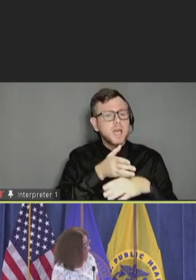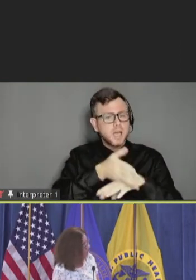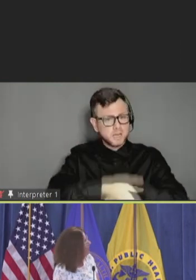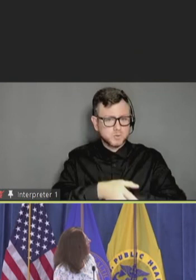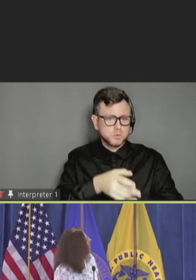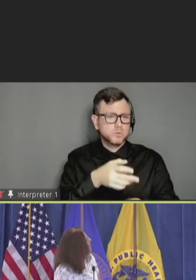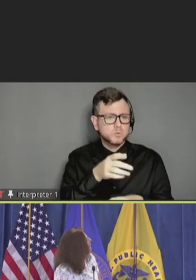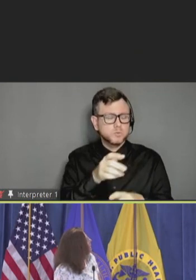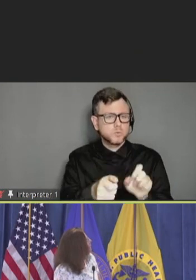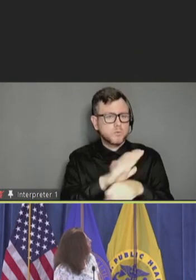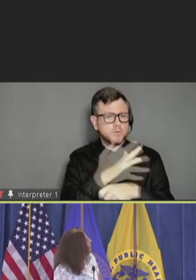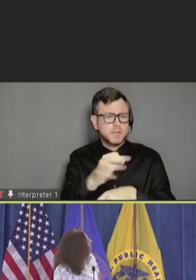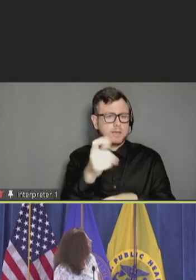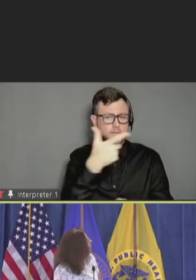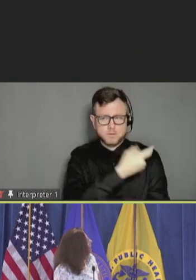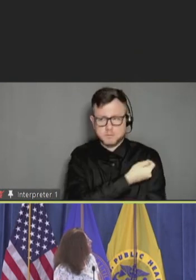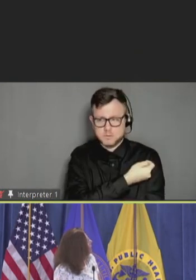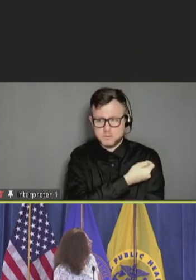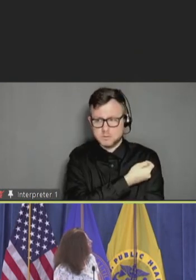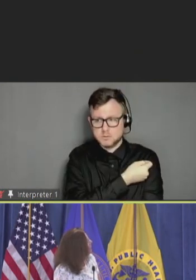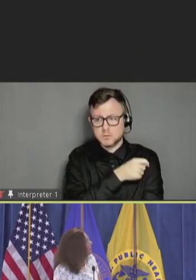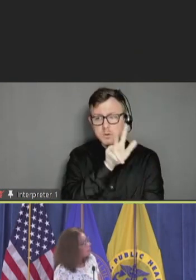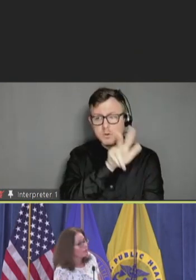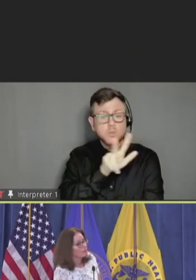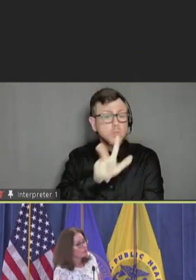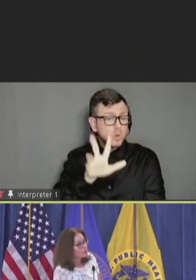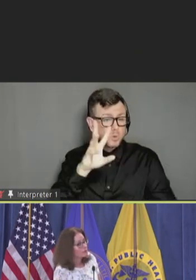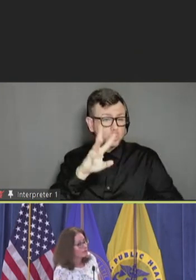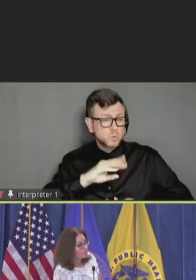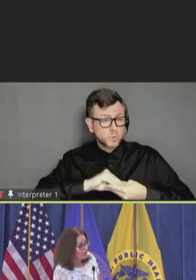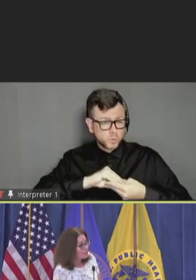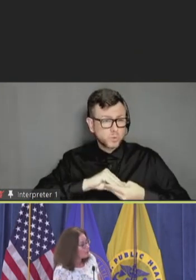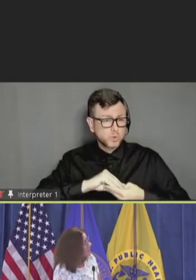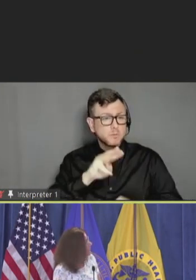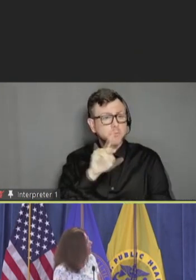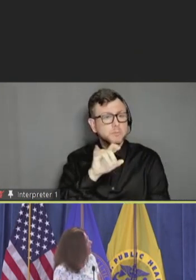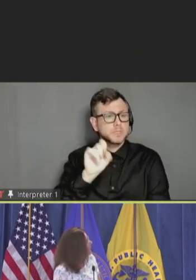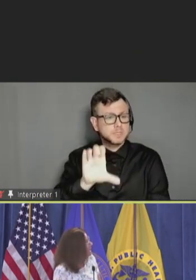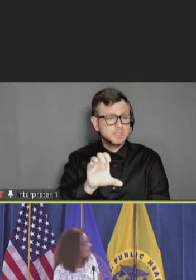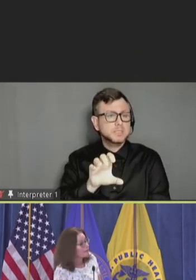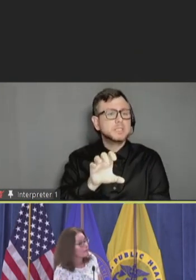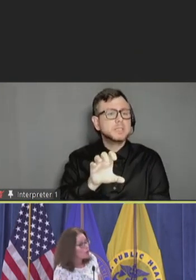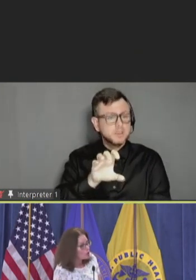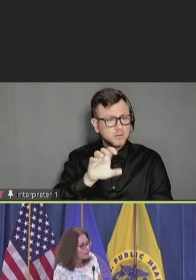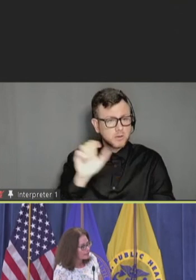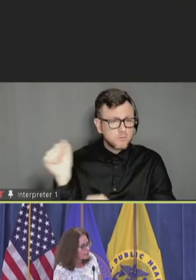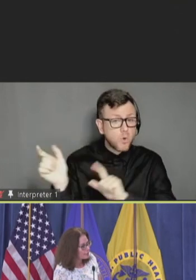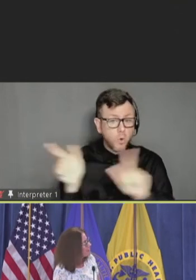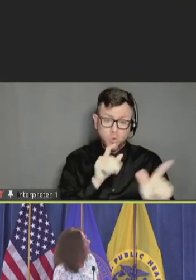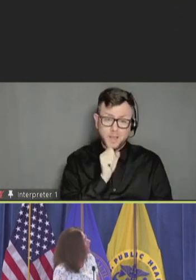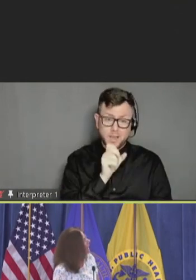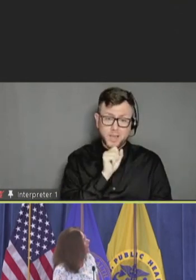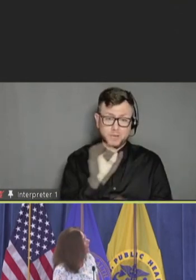So, there were 33 total potential multisystem inflammatory syndrome cases of all ages that